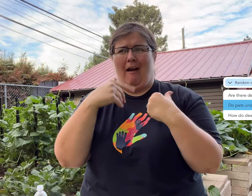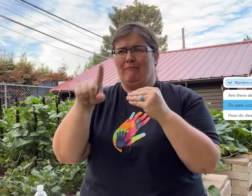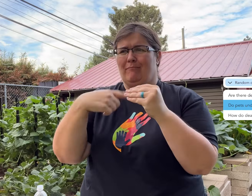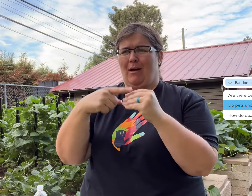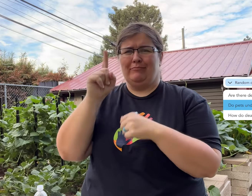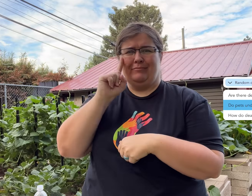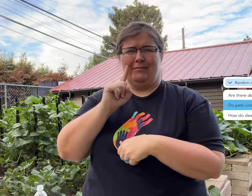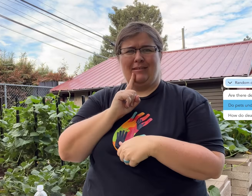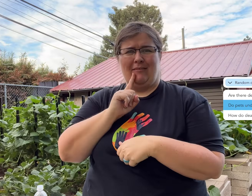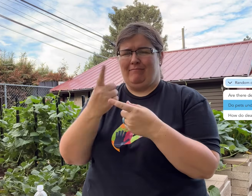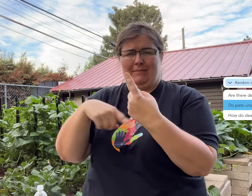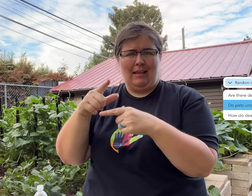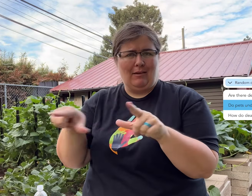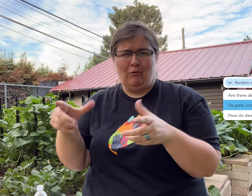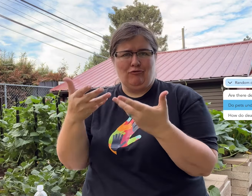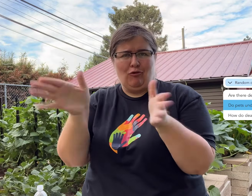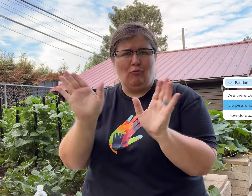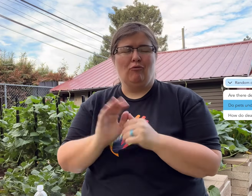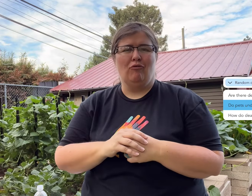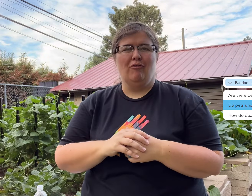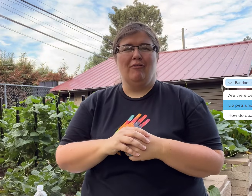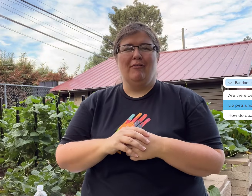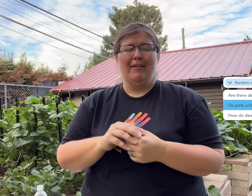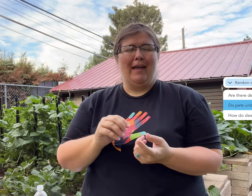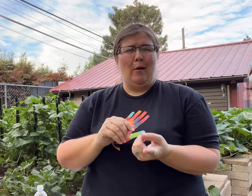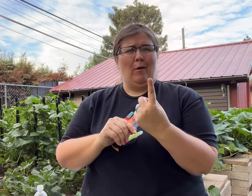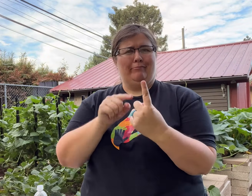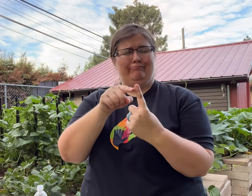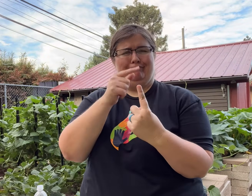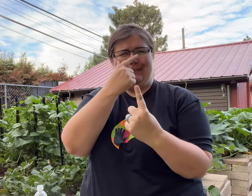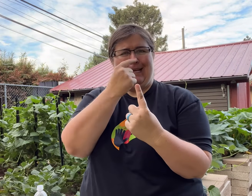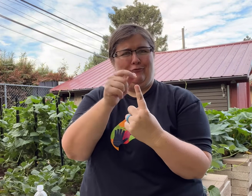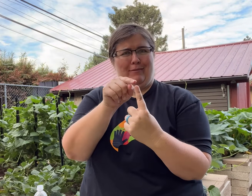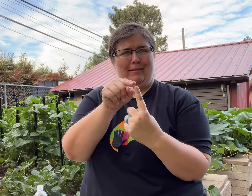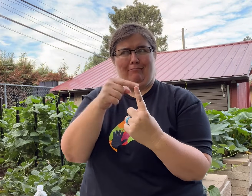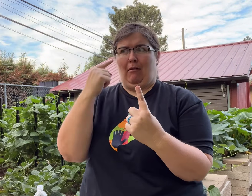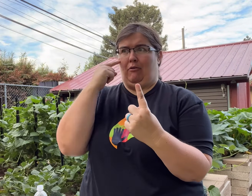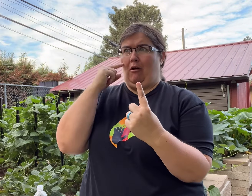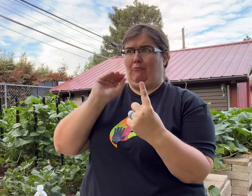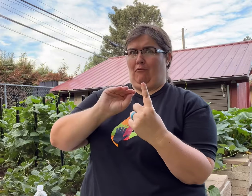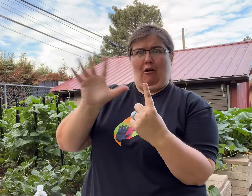guys have about Deaf and sign language. And one of them really stood out to me because, well,